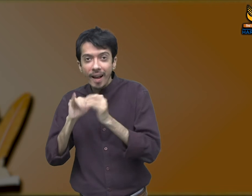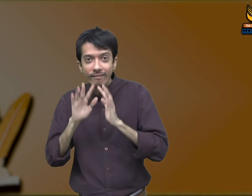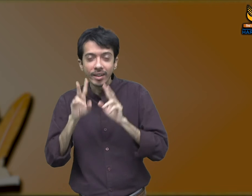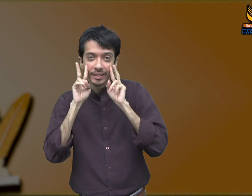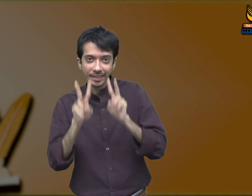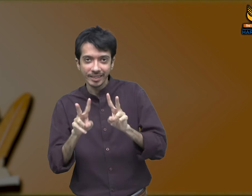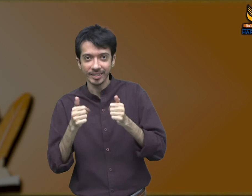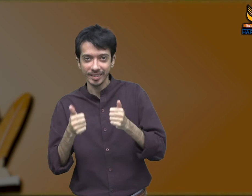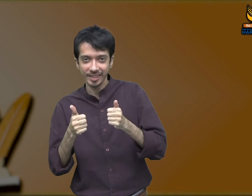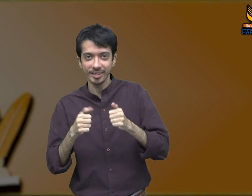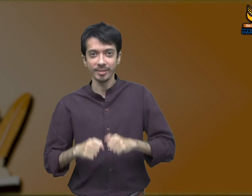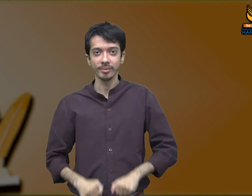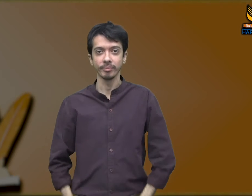beginning with the same consonant sound.